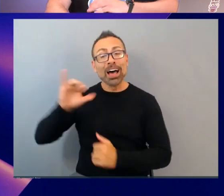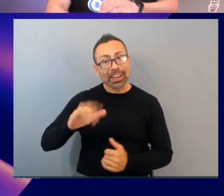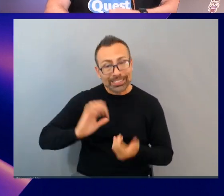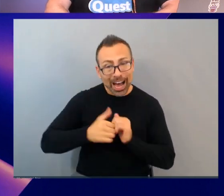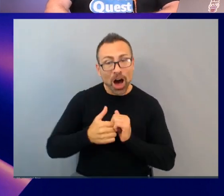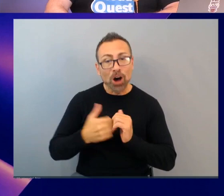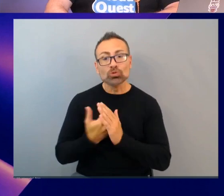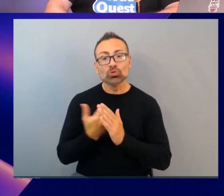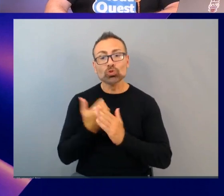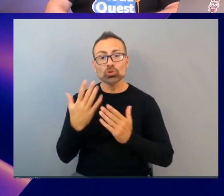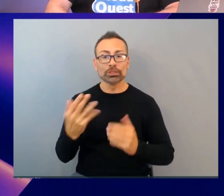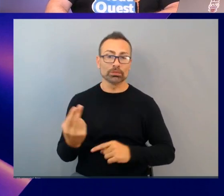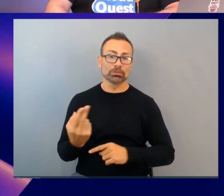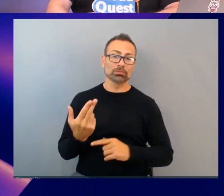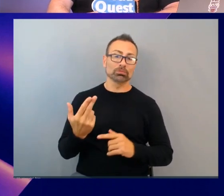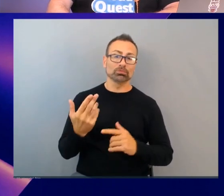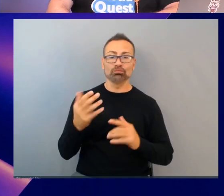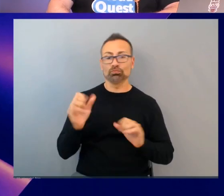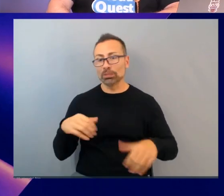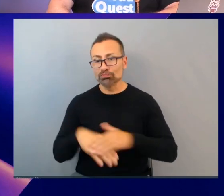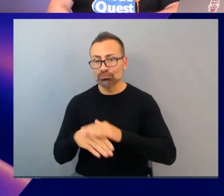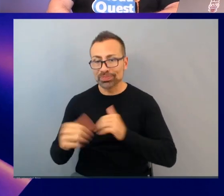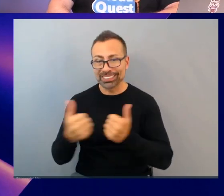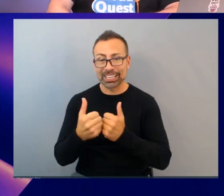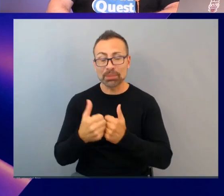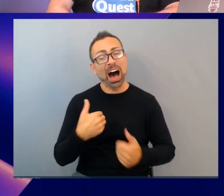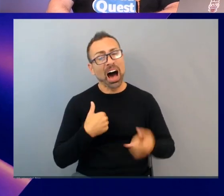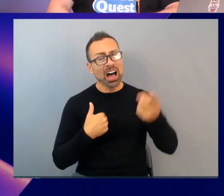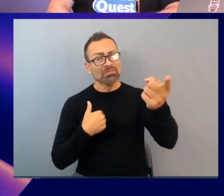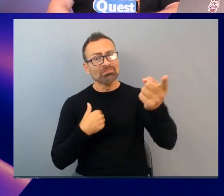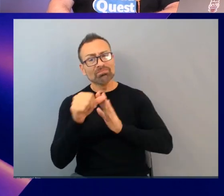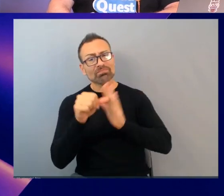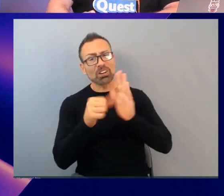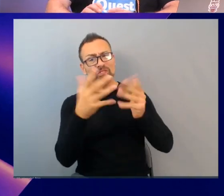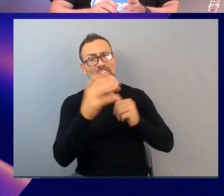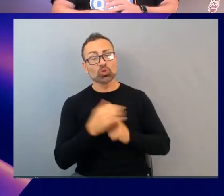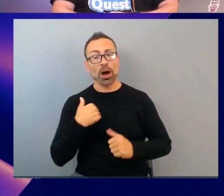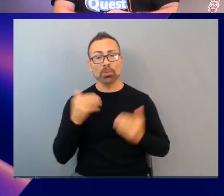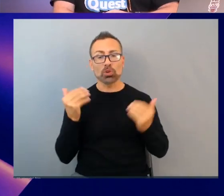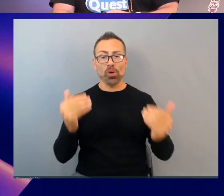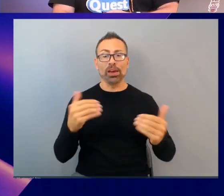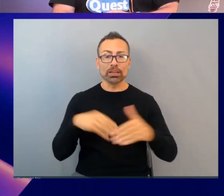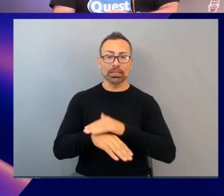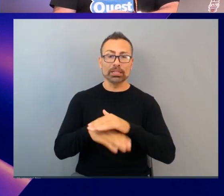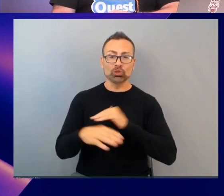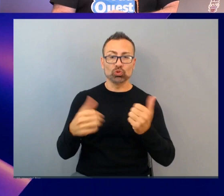I'm already a veteran in the game. And let me load my game here so we can start